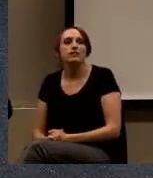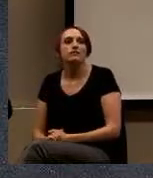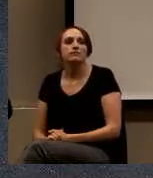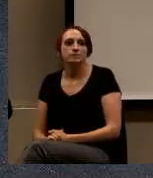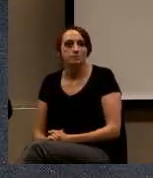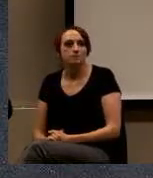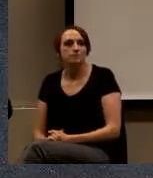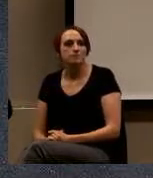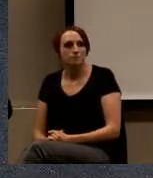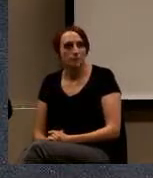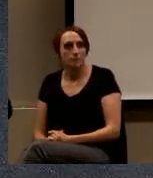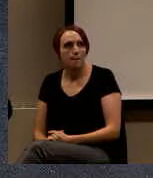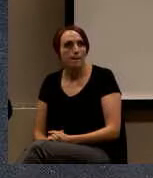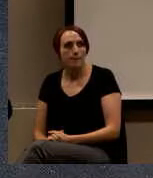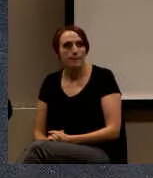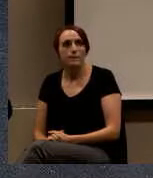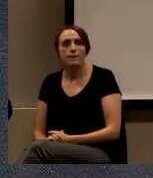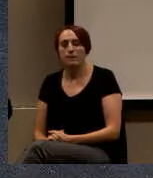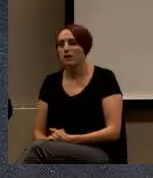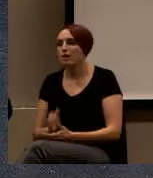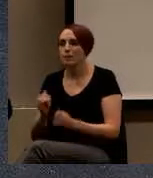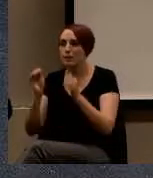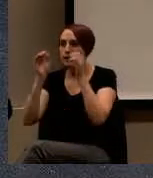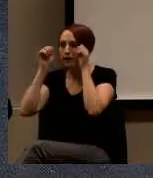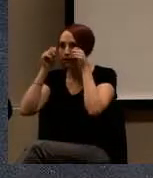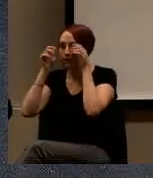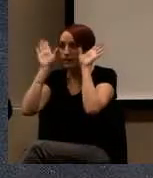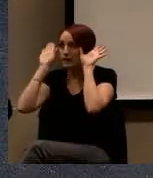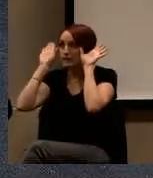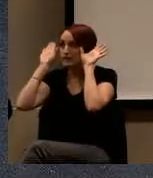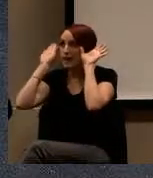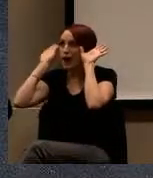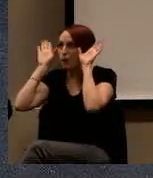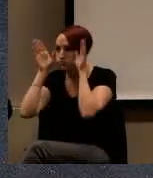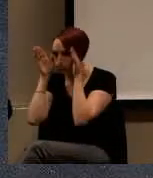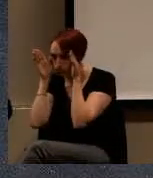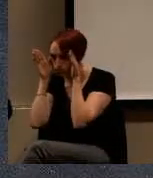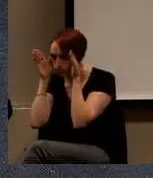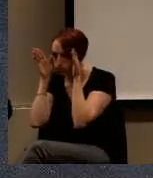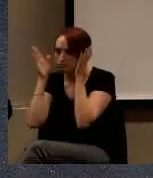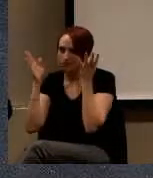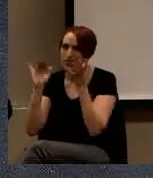vision begins to narrow, and things like that, and that all has an impact on driving because driving is